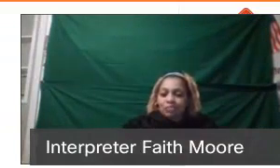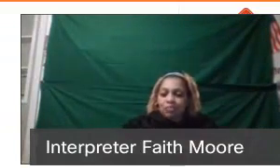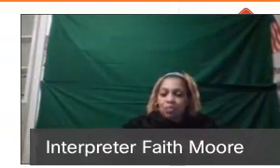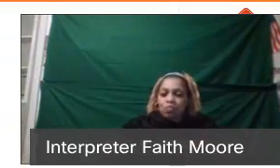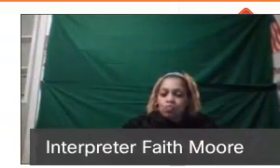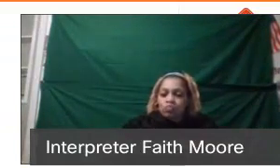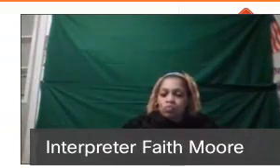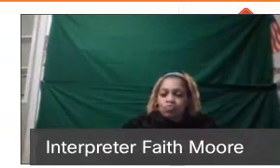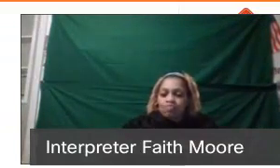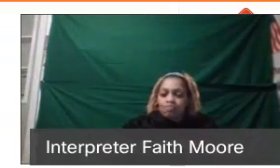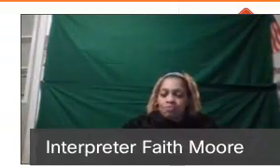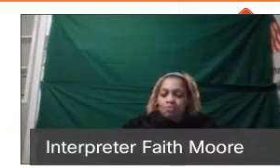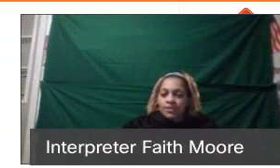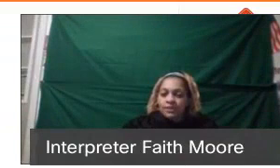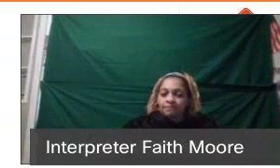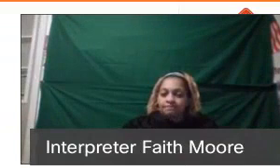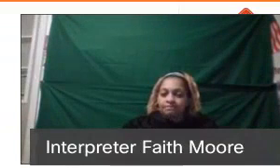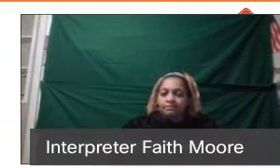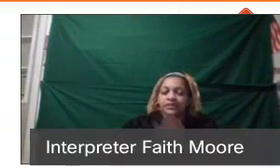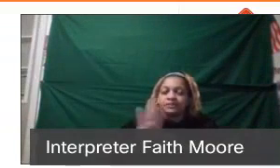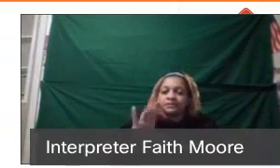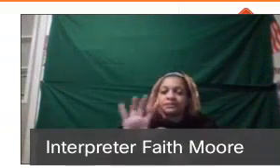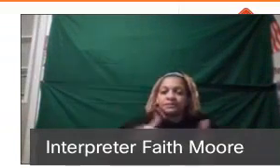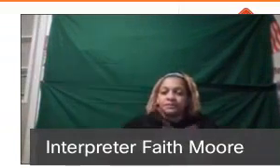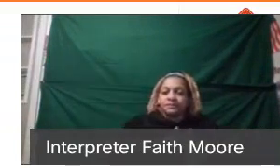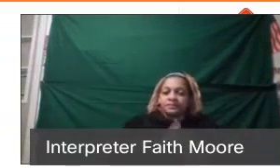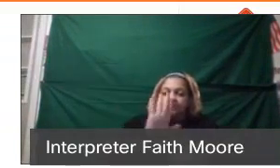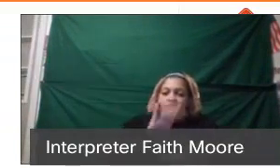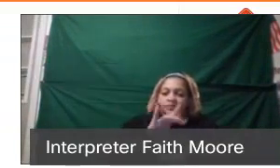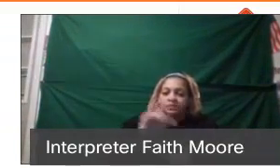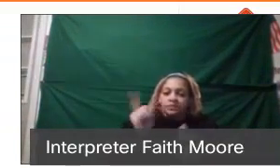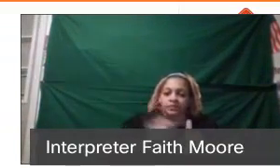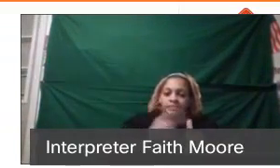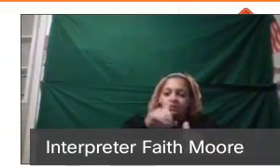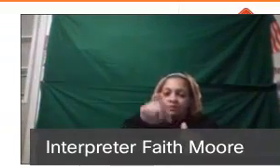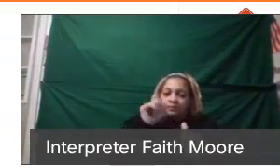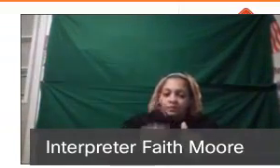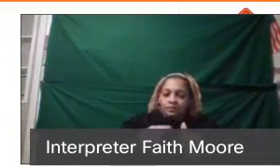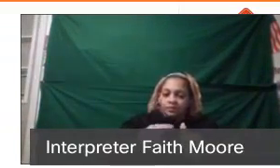And just as a follow up on your 1st question. We are proposing crosswalks.